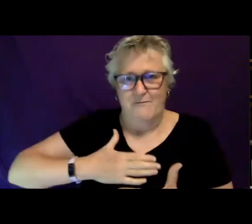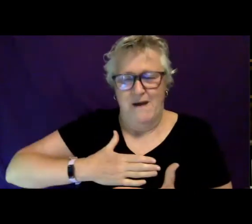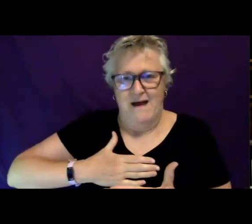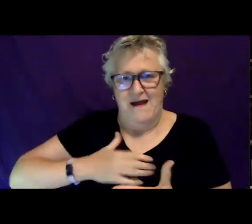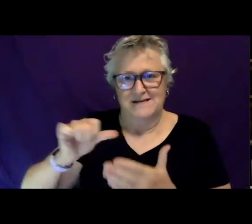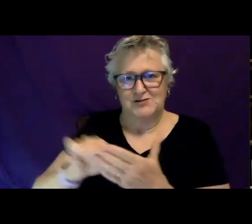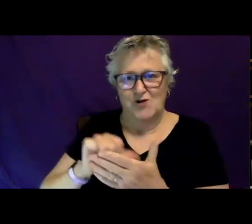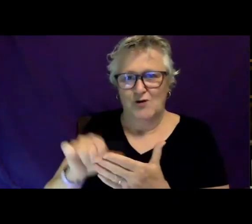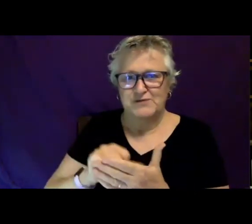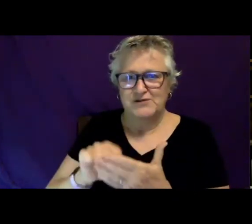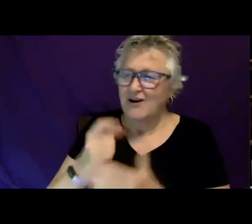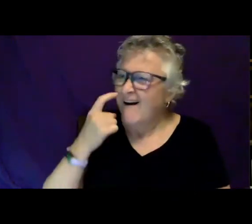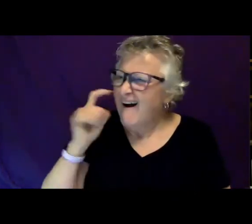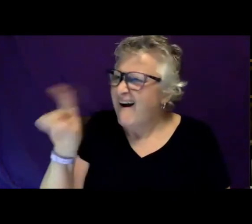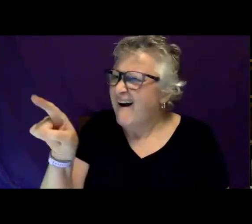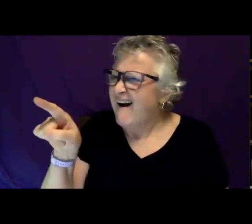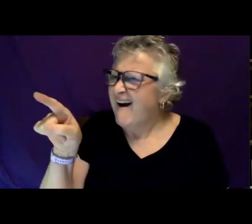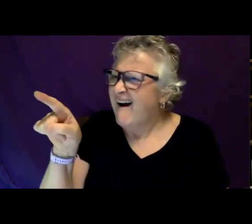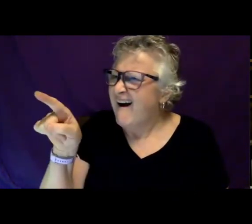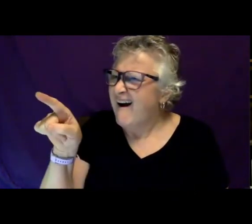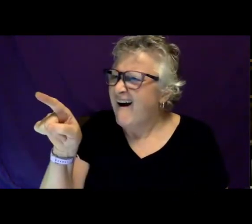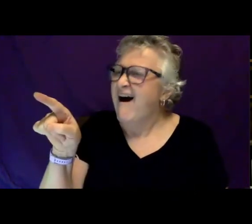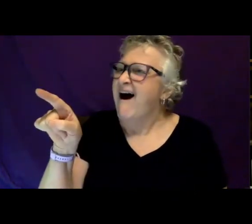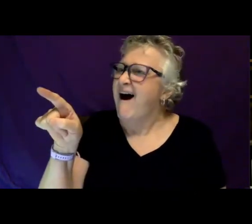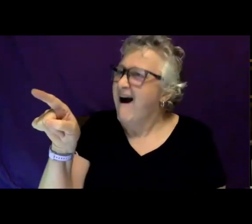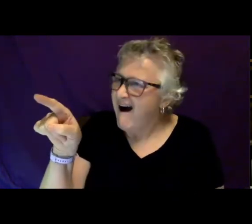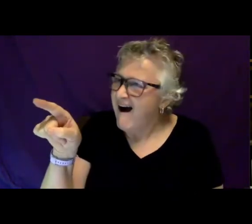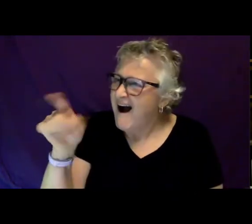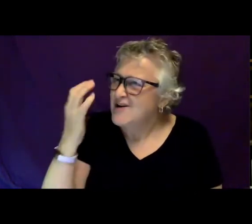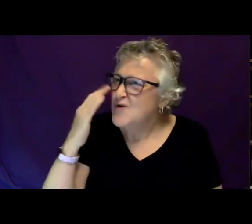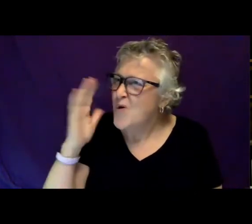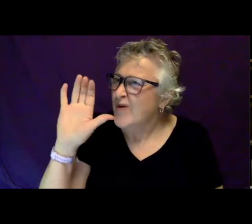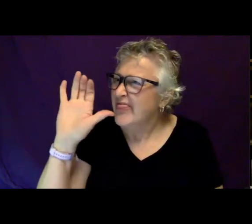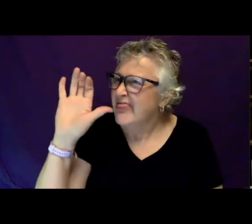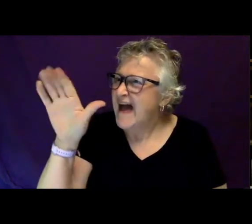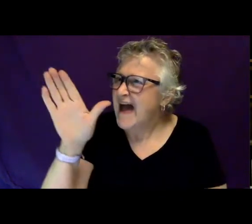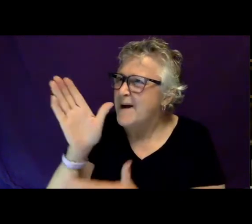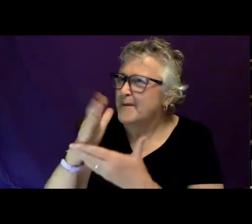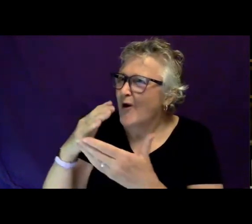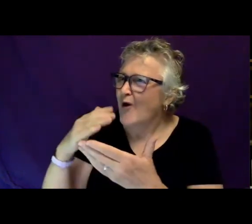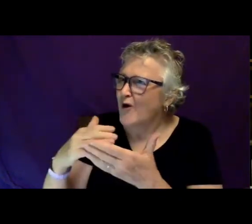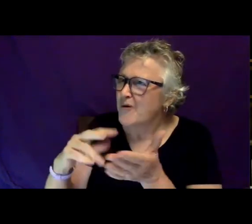that touches them in their everyday life, it means, uh, to me that-- that,